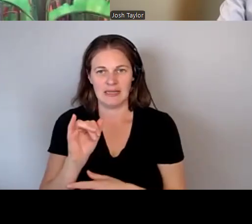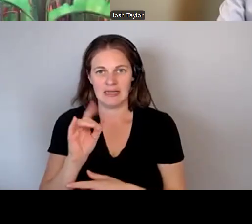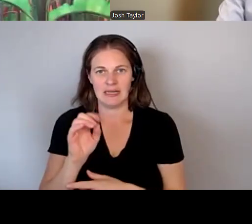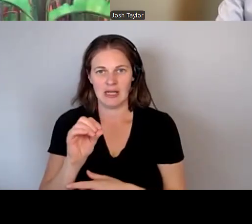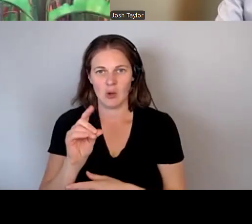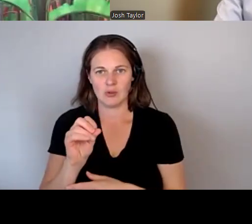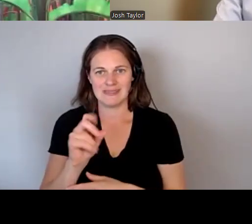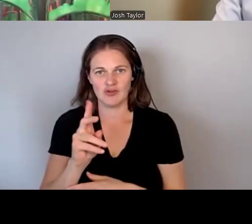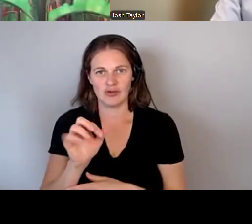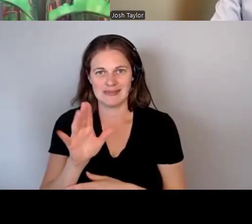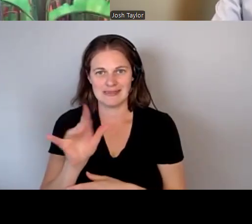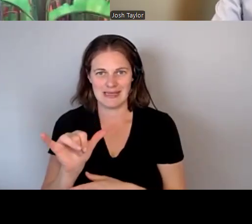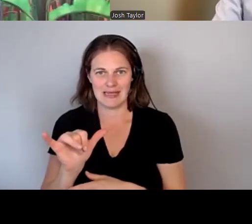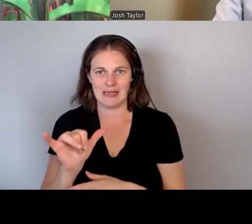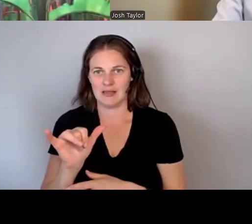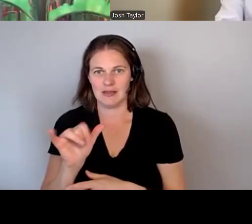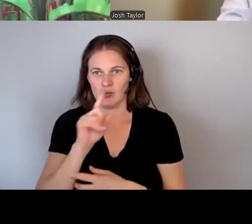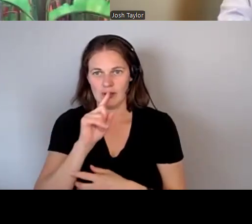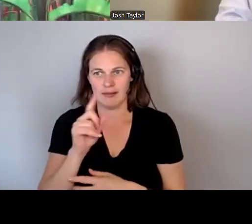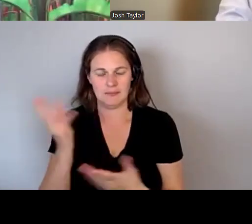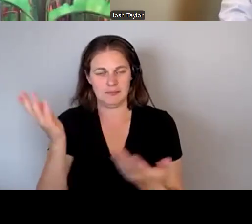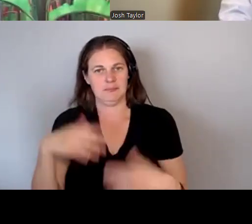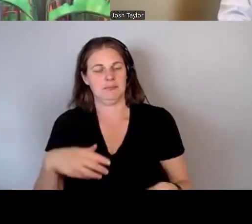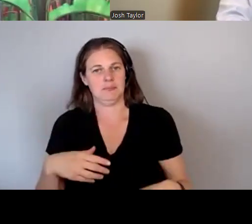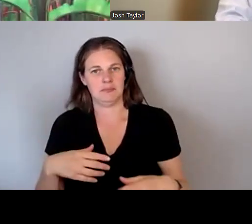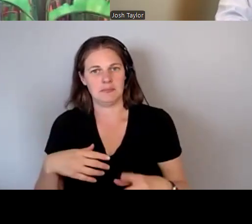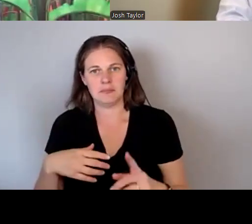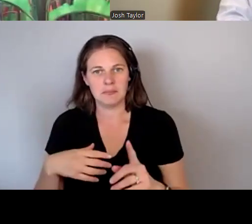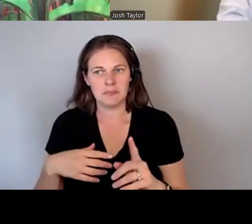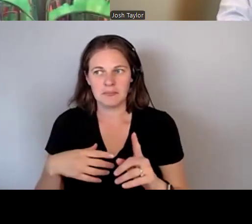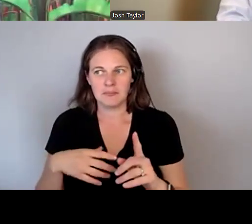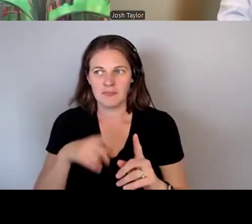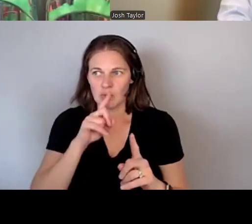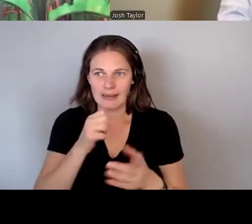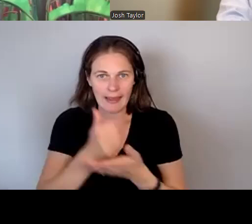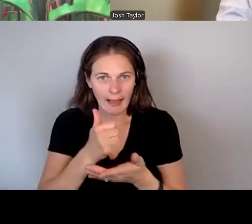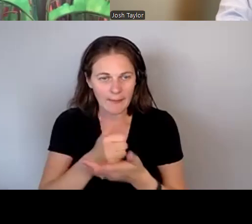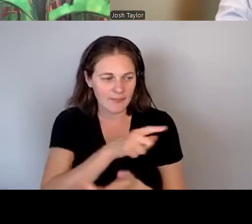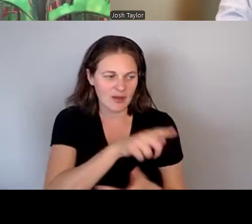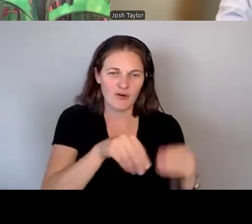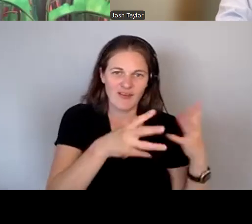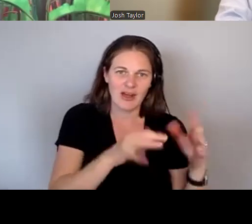So the provider agency is doing lots of things. They're helping the business